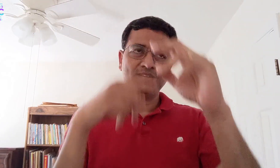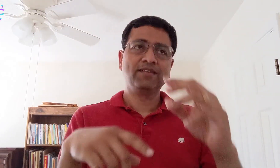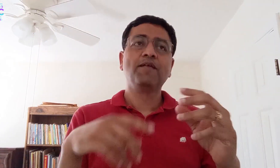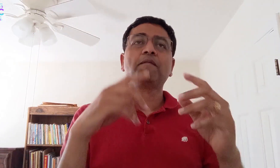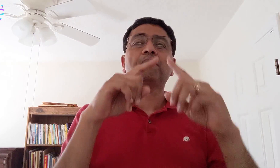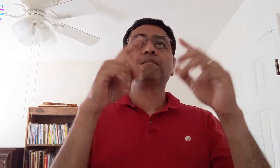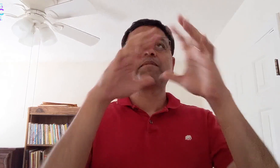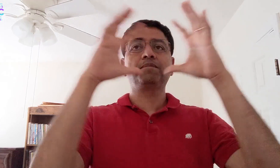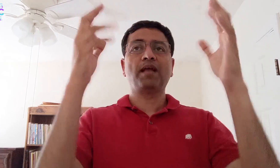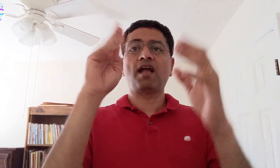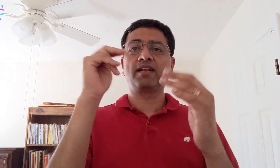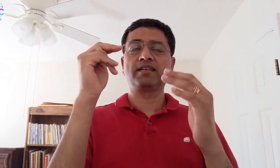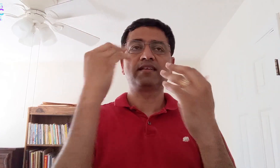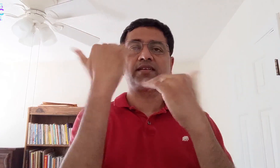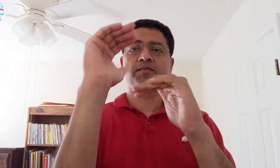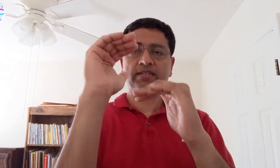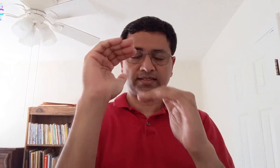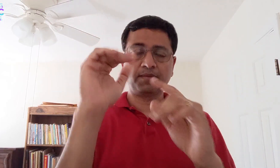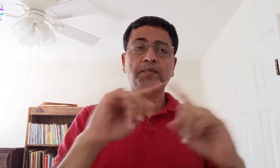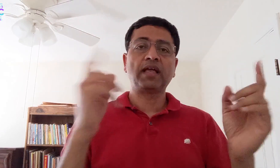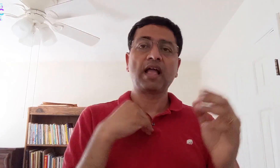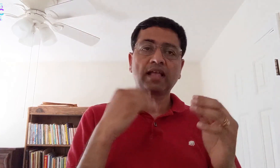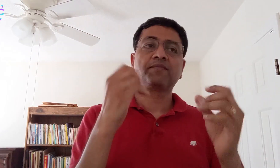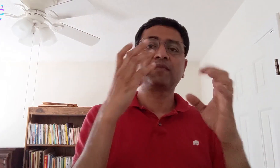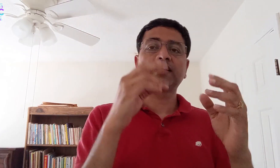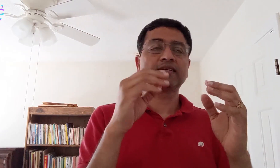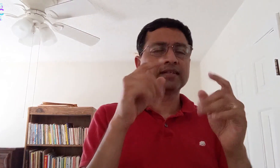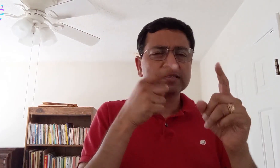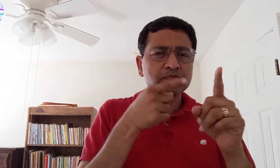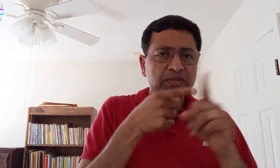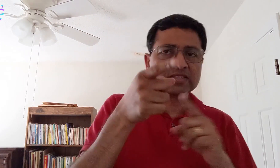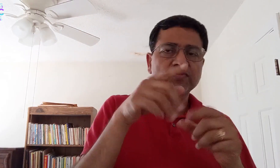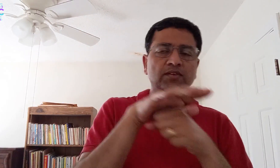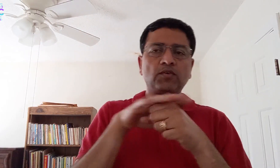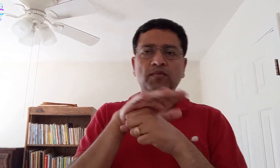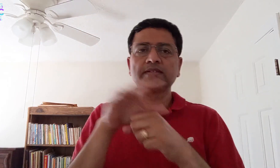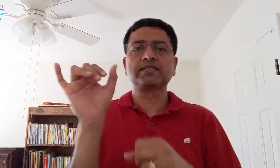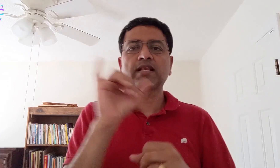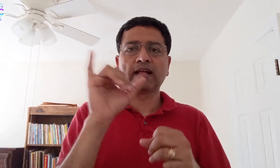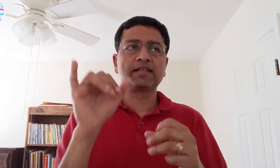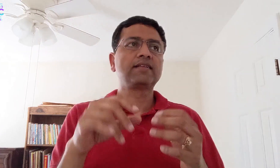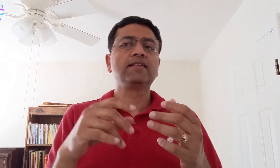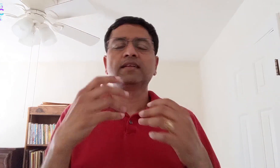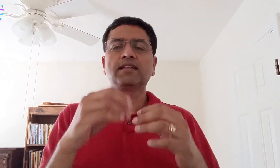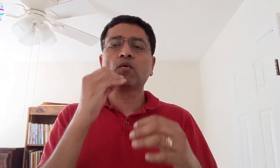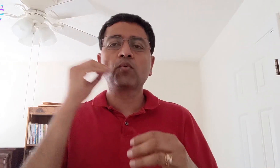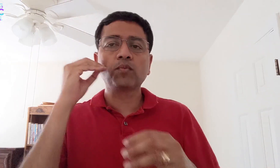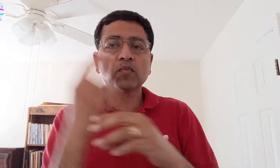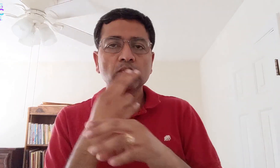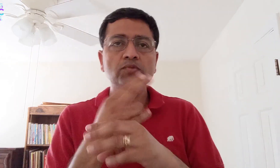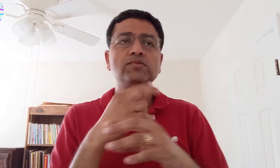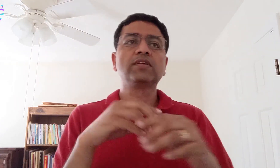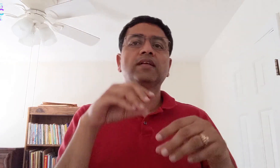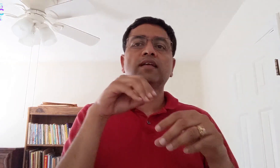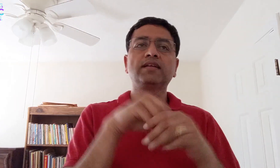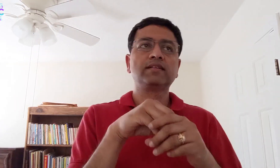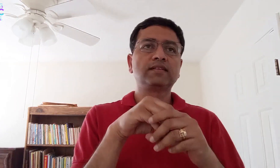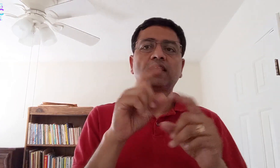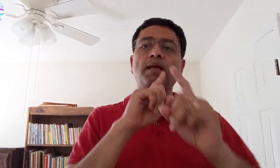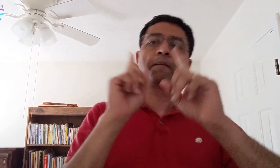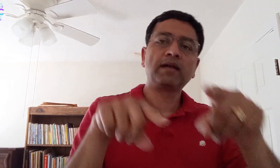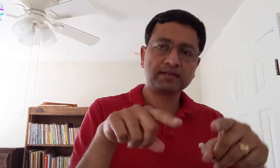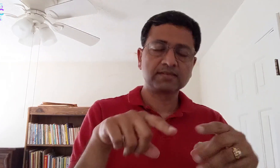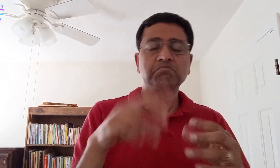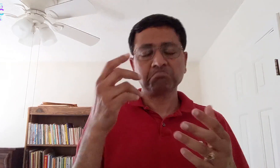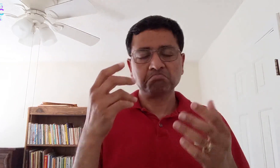goal, the possibilities are unlimited. Specifically, in the area of home use such as the possibility of creating commands.